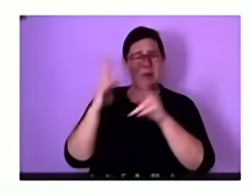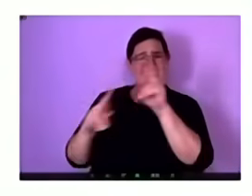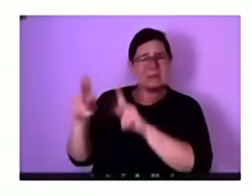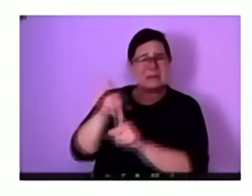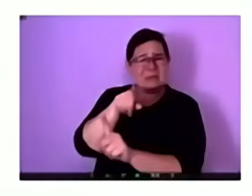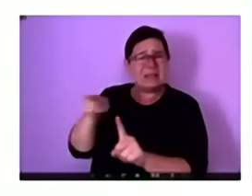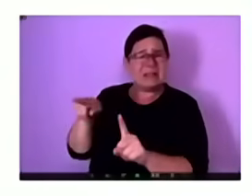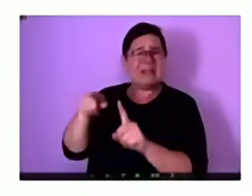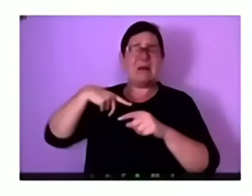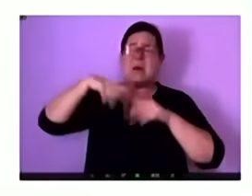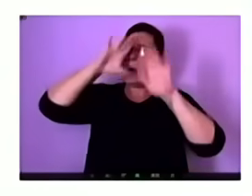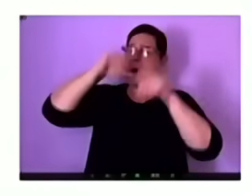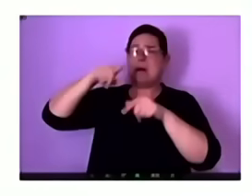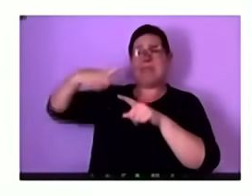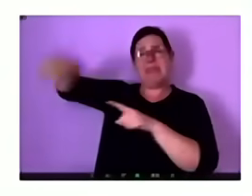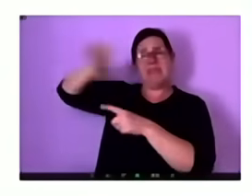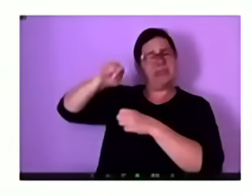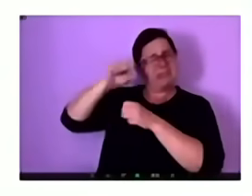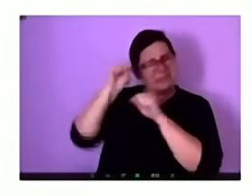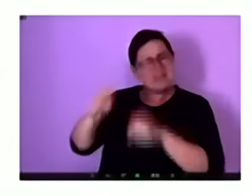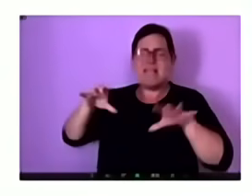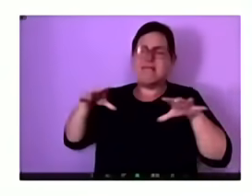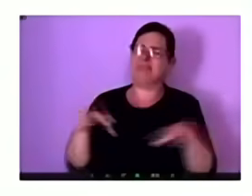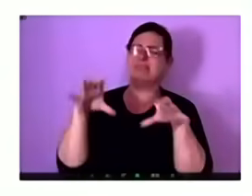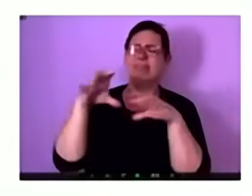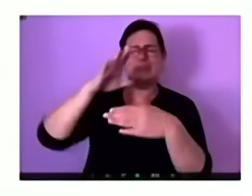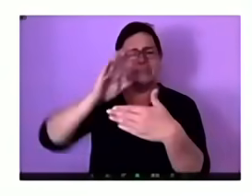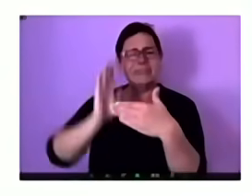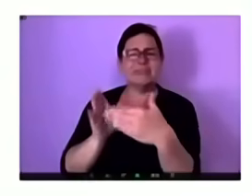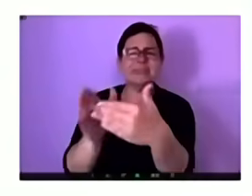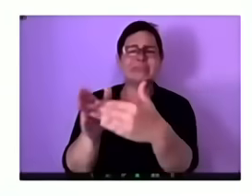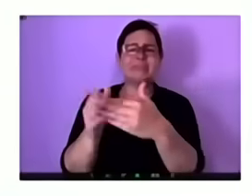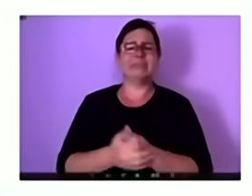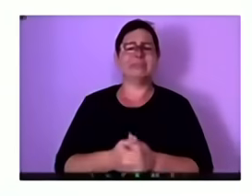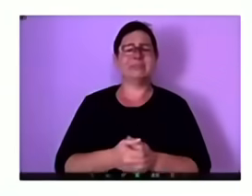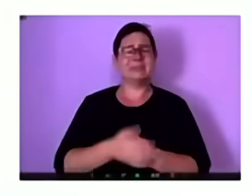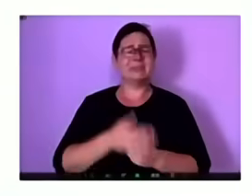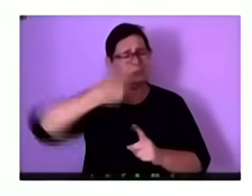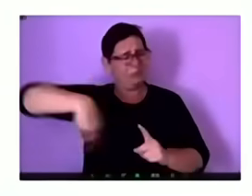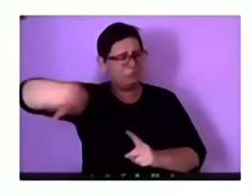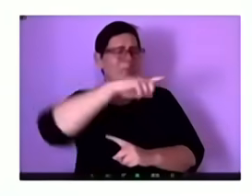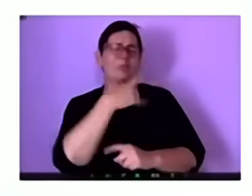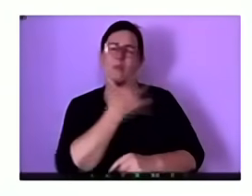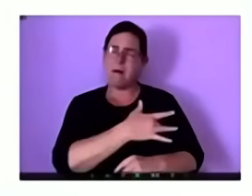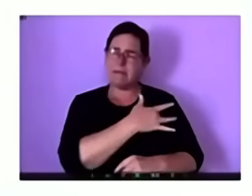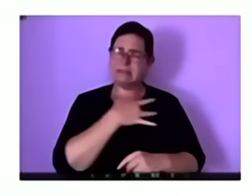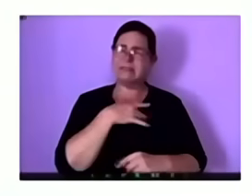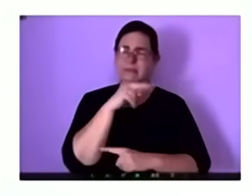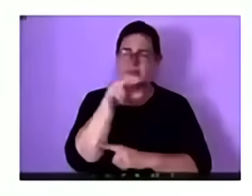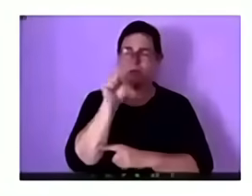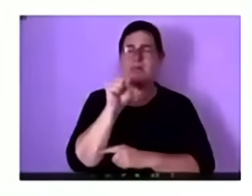IF YOU'RE HAVING TROUBLE MAKING CONTACT WITH A FRIEND OR A LOVED ONE OR HAVE REASON TO BELIEVE